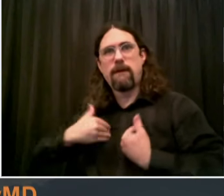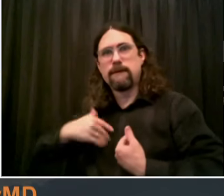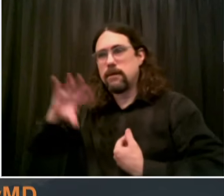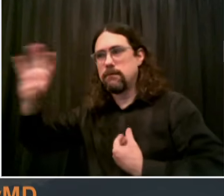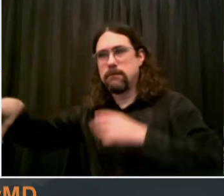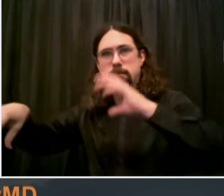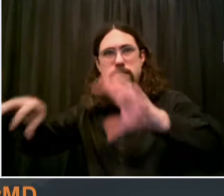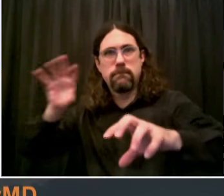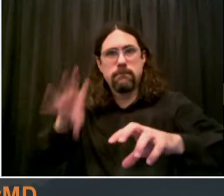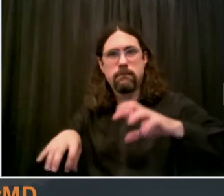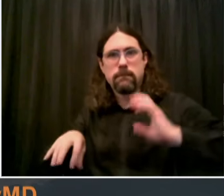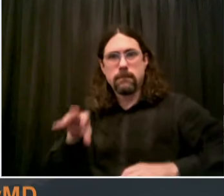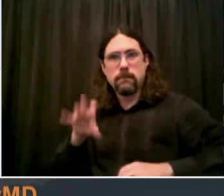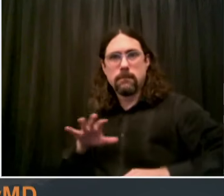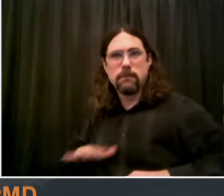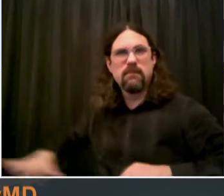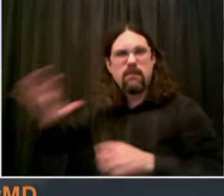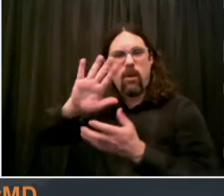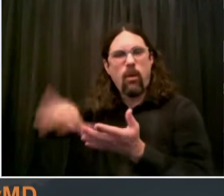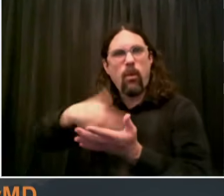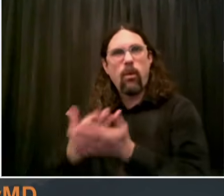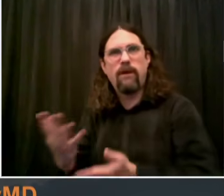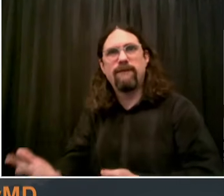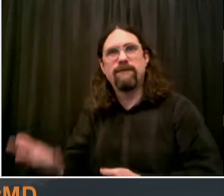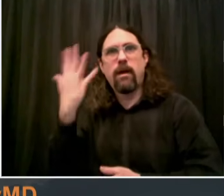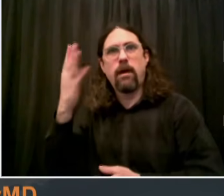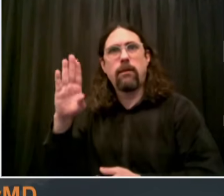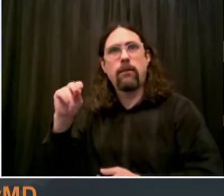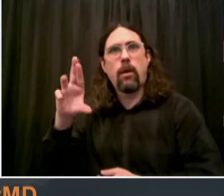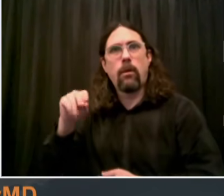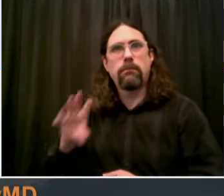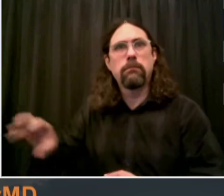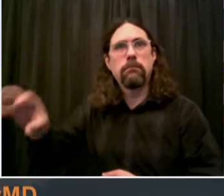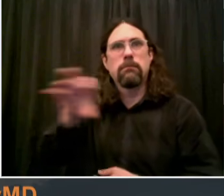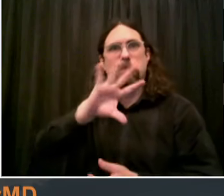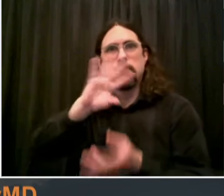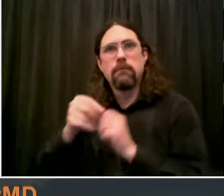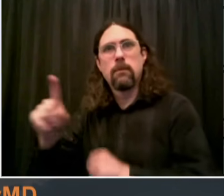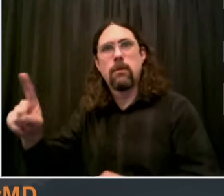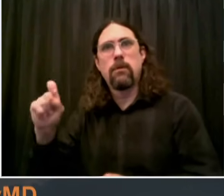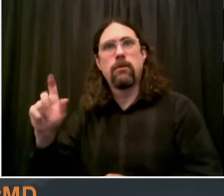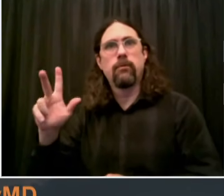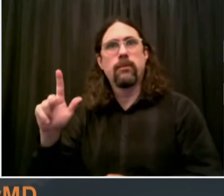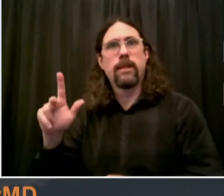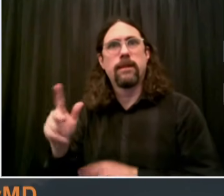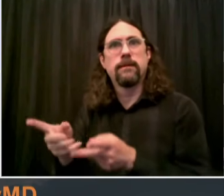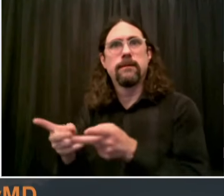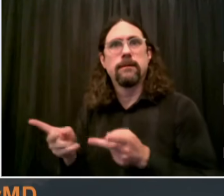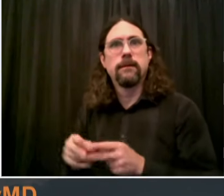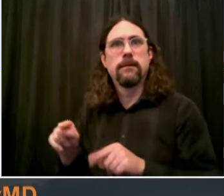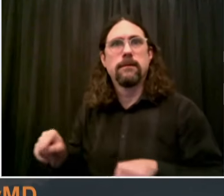THE FIVE BOROUGHS. WE PREDICT TO